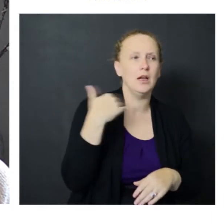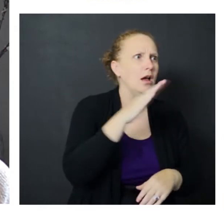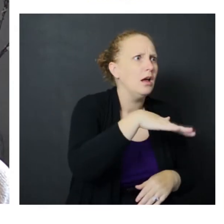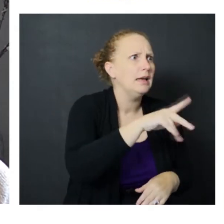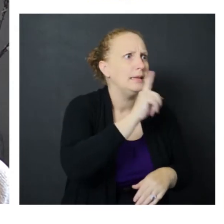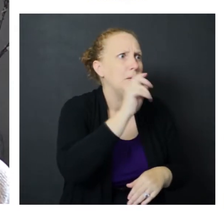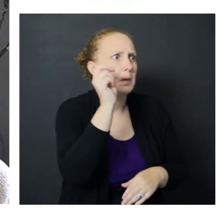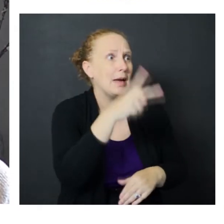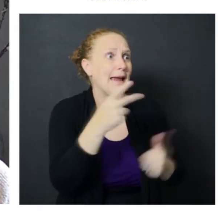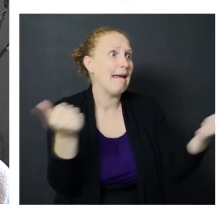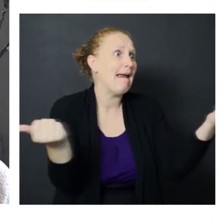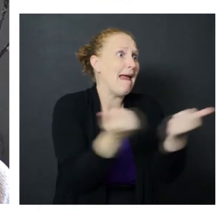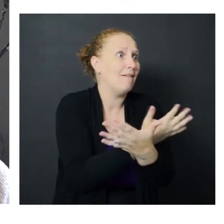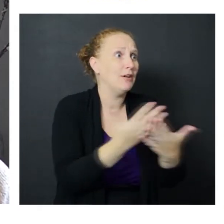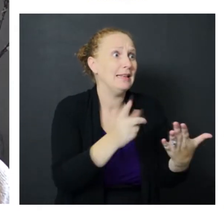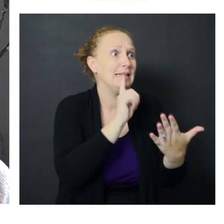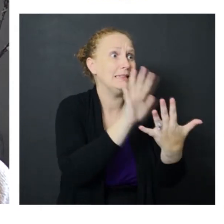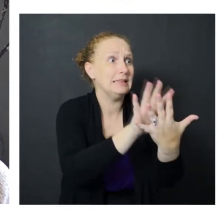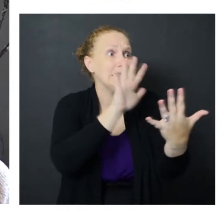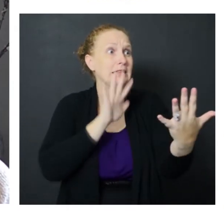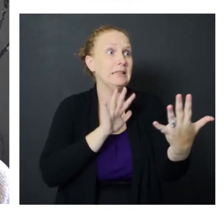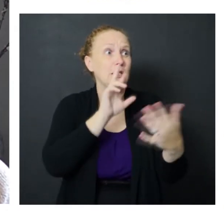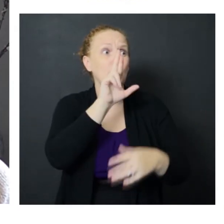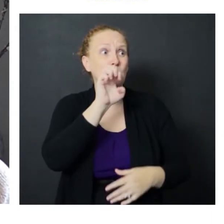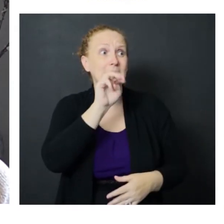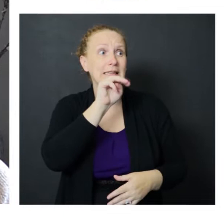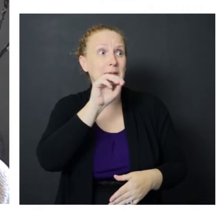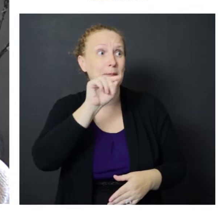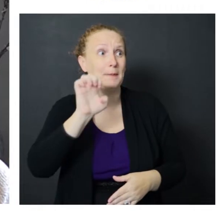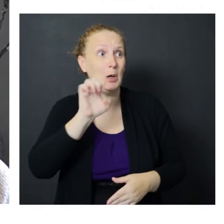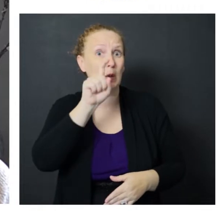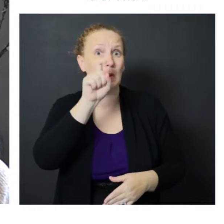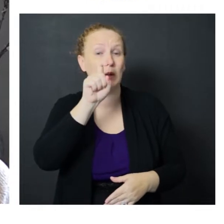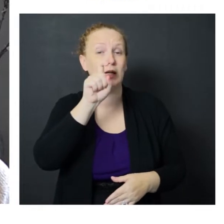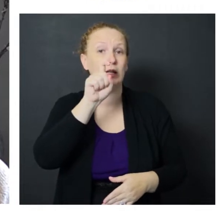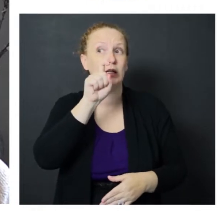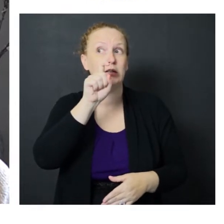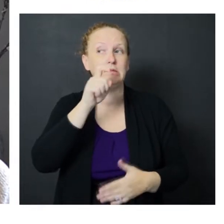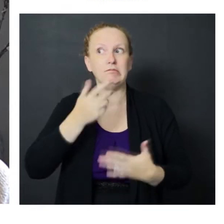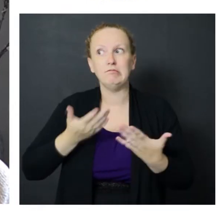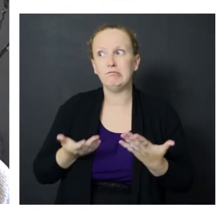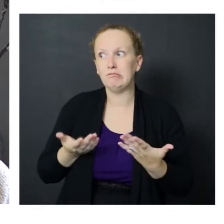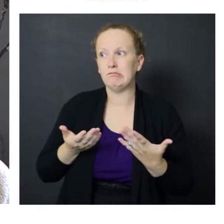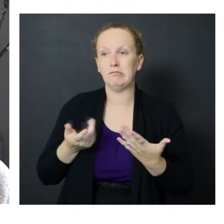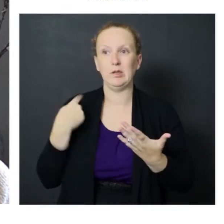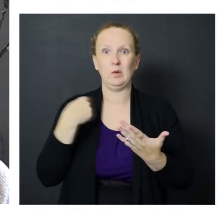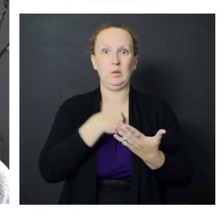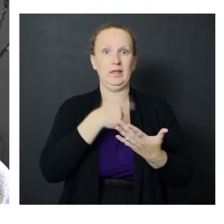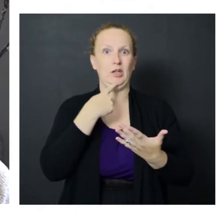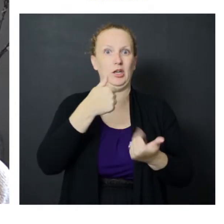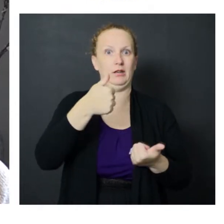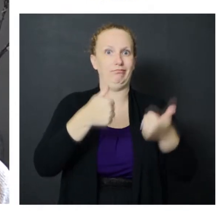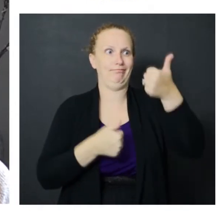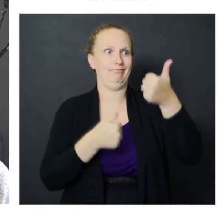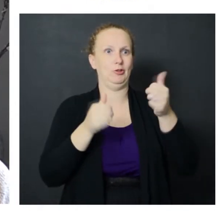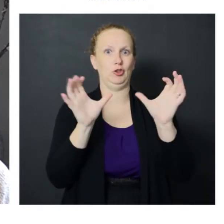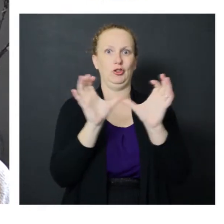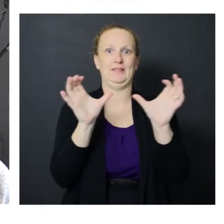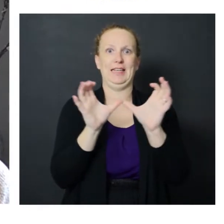“Oh, is it okay to do everything in remote interpreting.” Well, as a certifying entity we don't